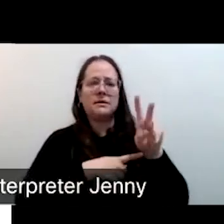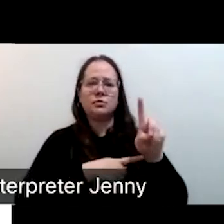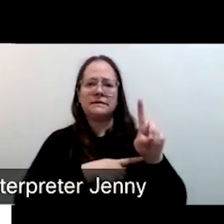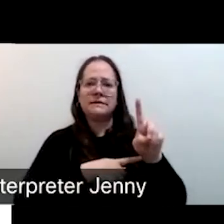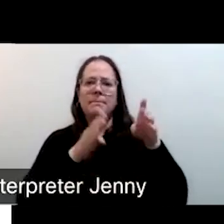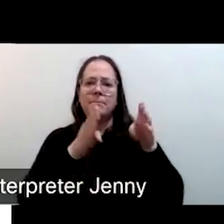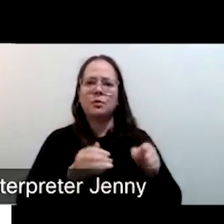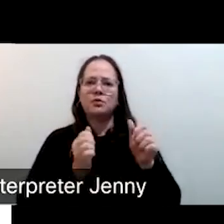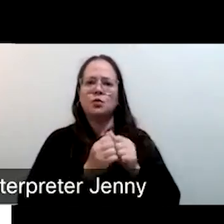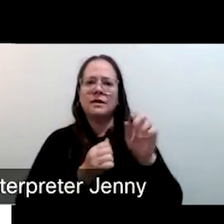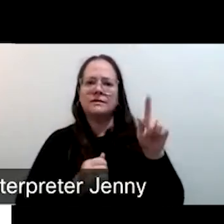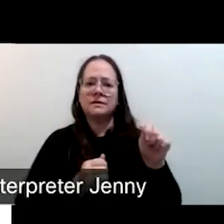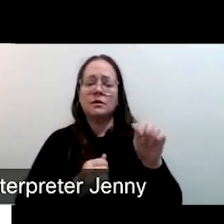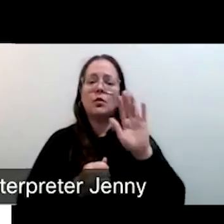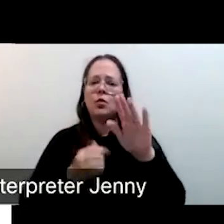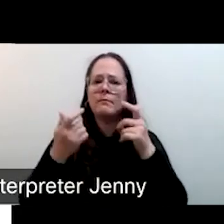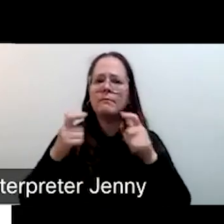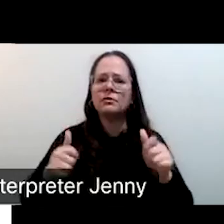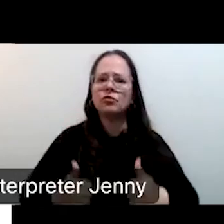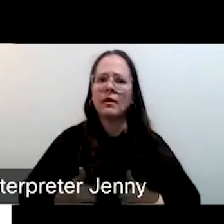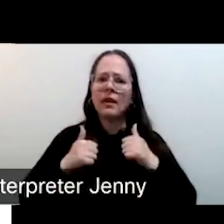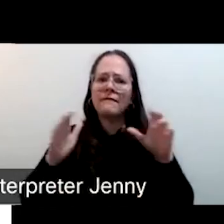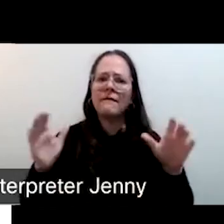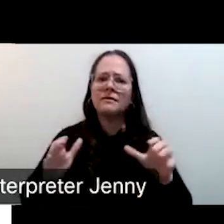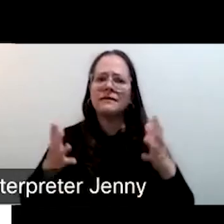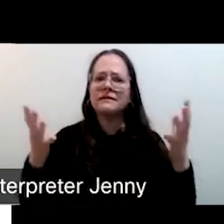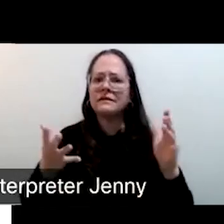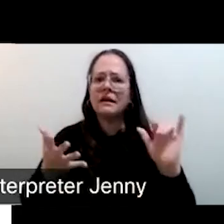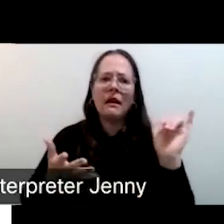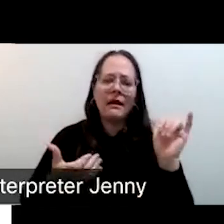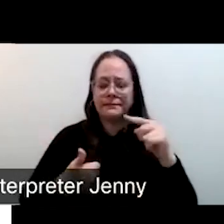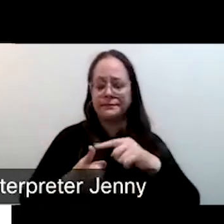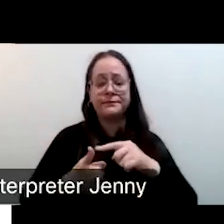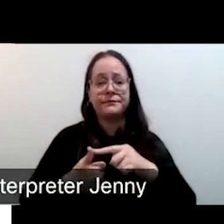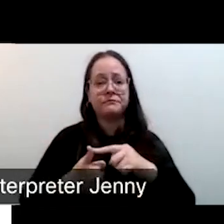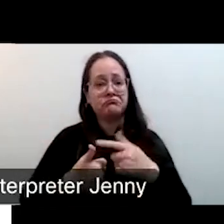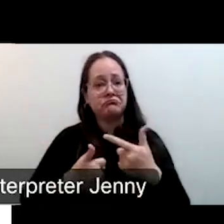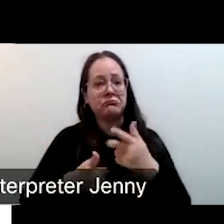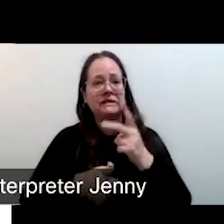Major Life Activities include, but are not limited to caring for oneself, performing